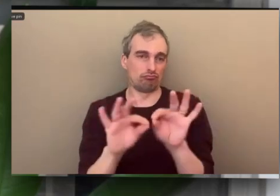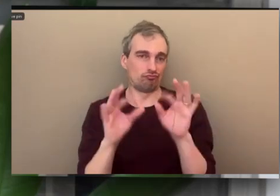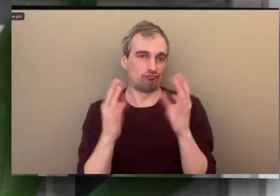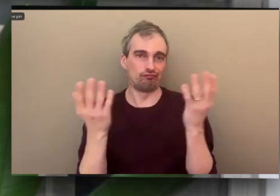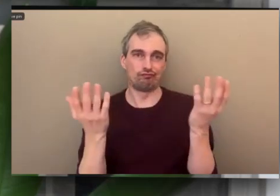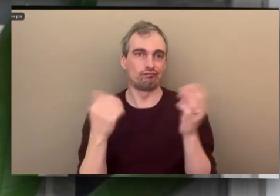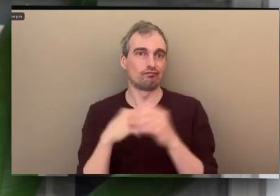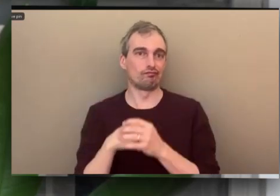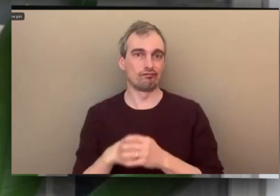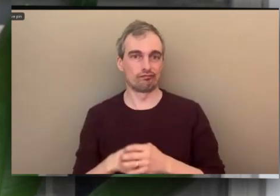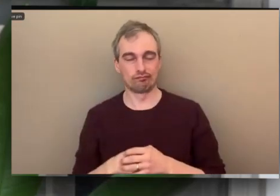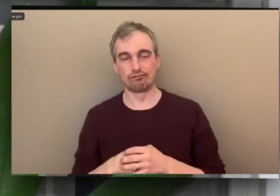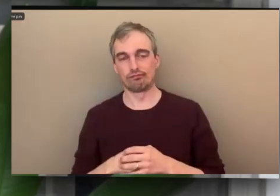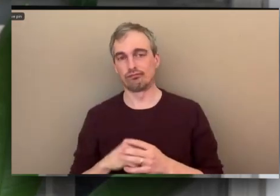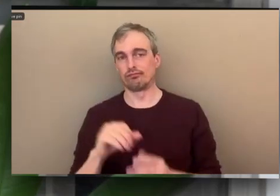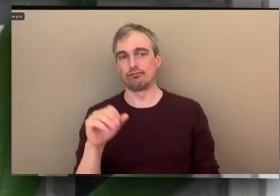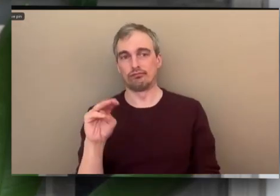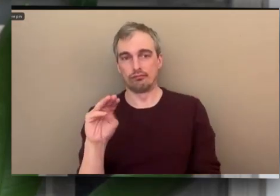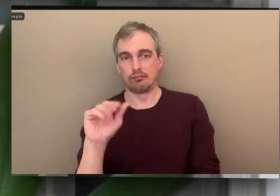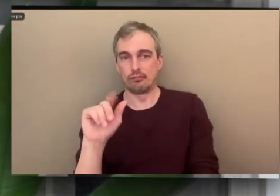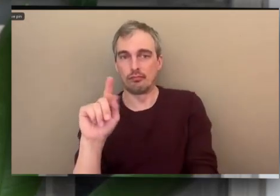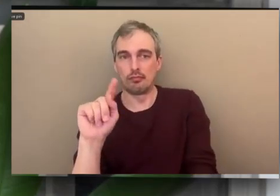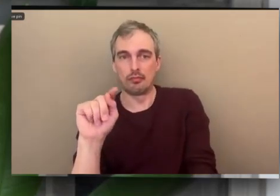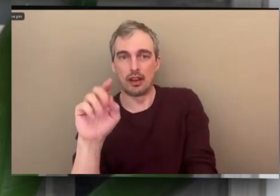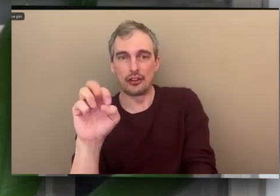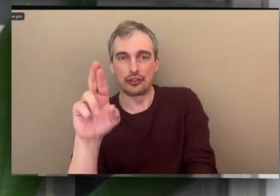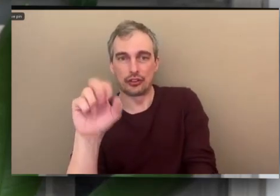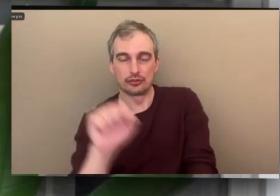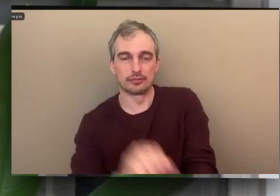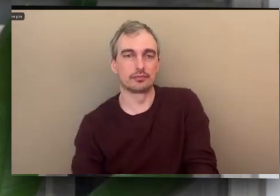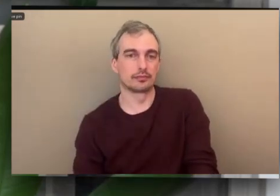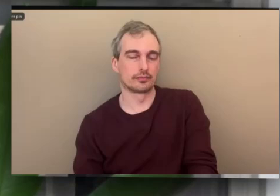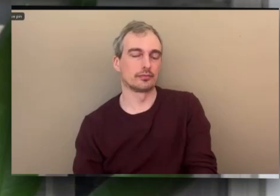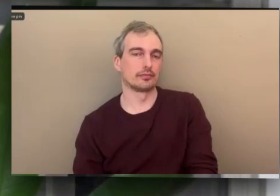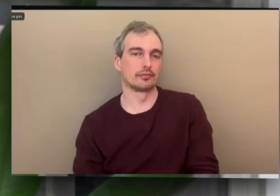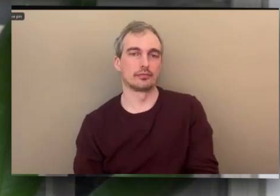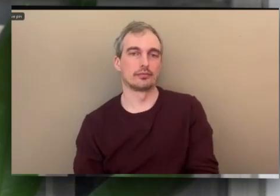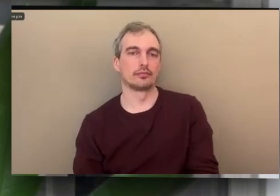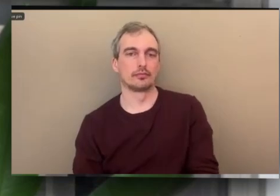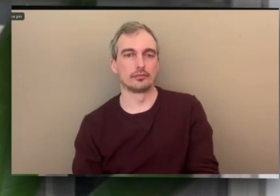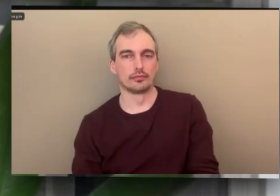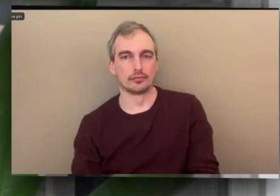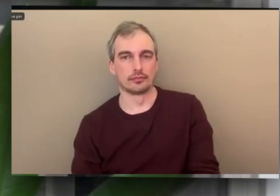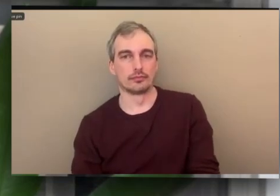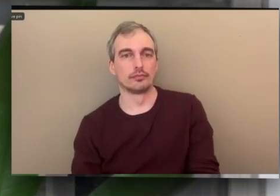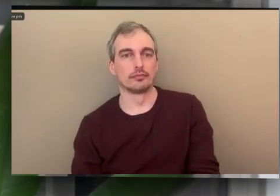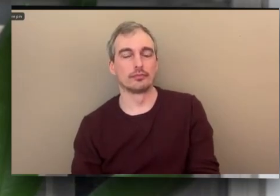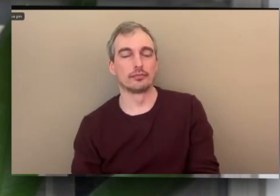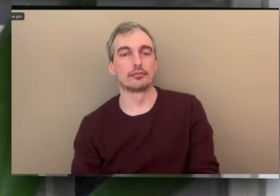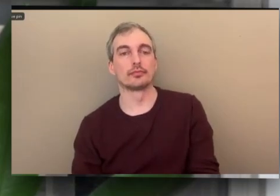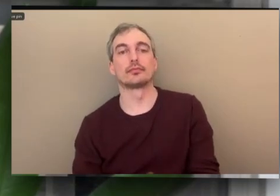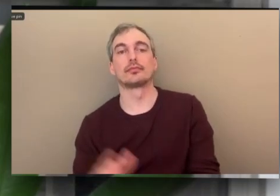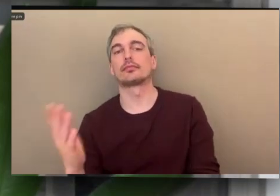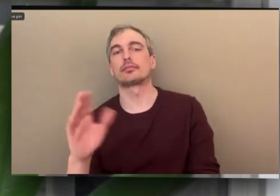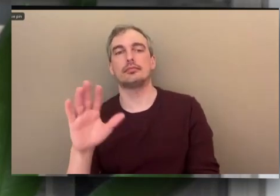I think this is a really good example I can probably share with people. You have our Fios TV. Our Fios channels.